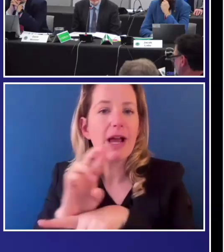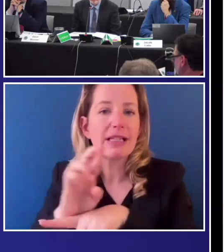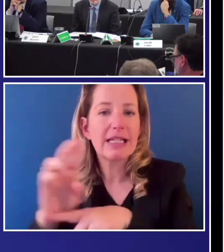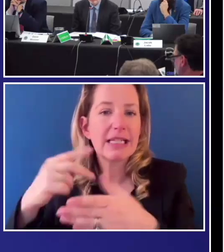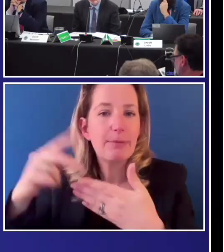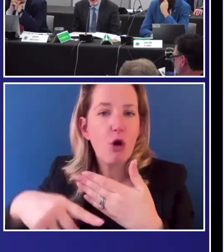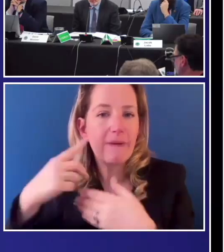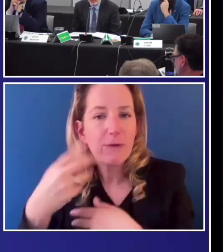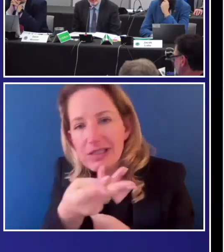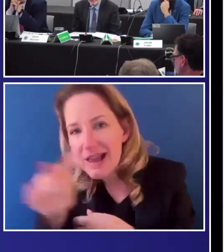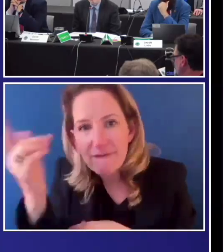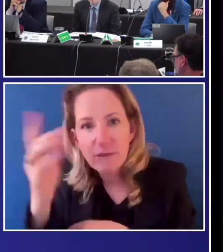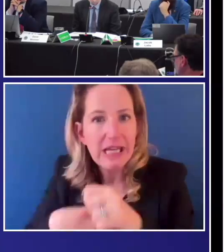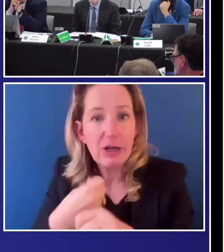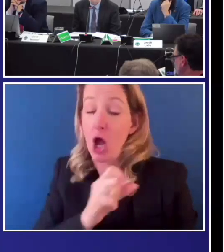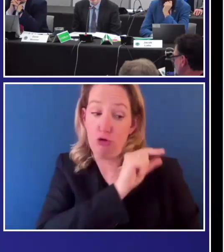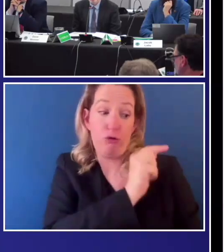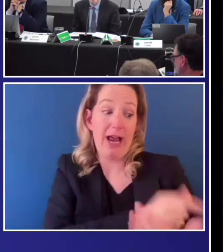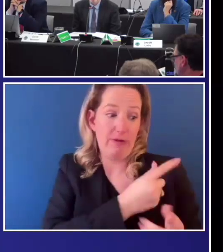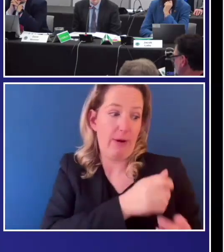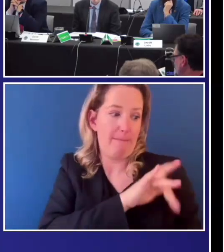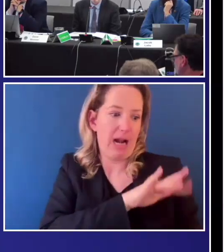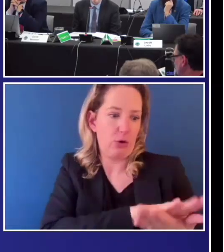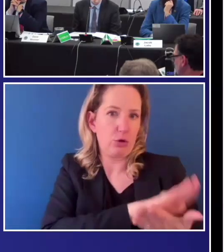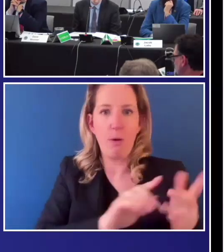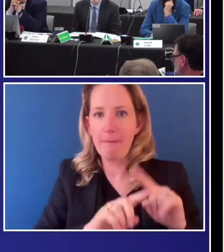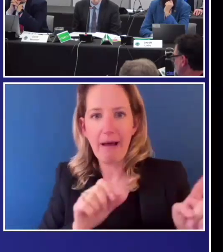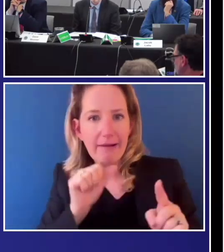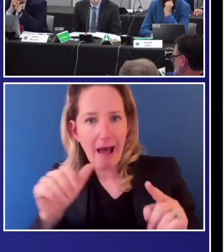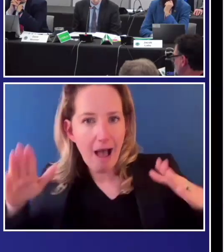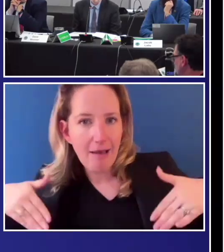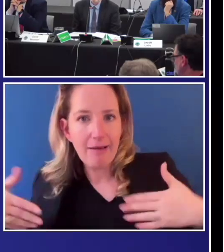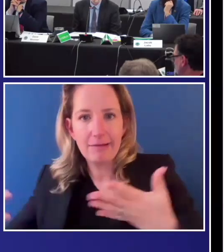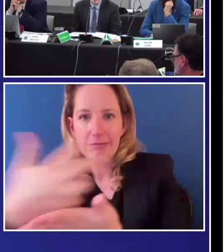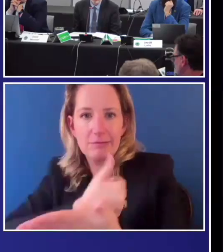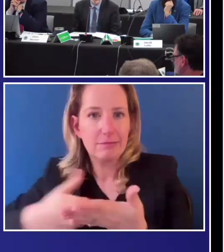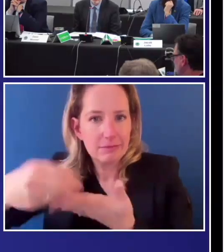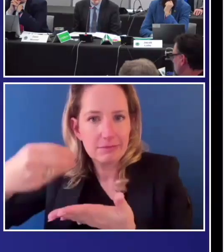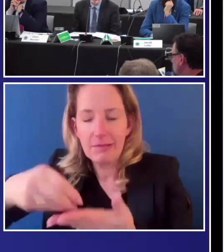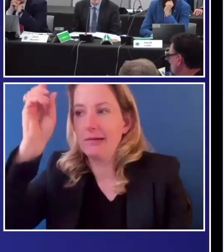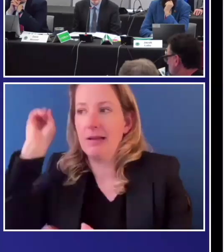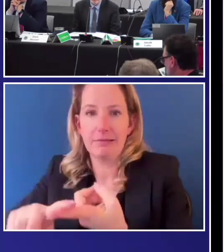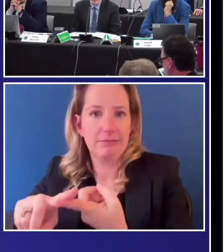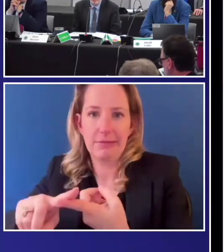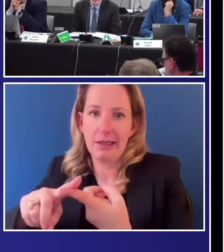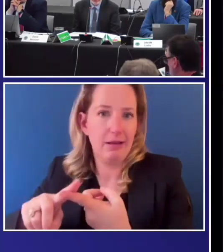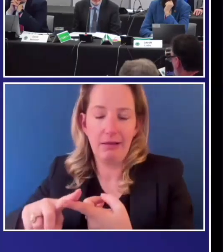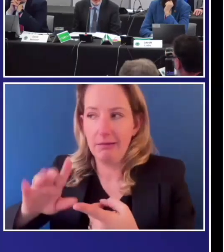years after graduating and would not be expected to have earnings commensurate with the amount of debt that they were taking